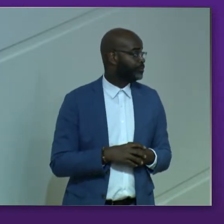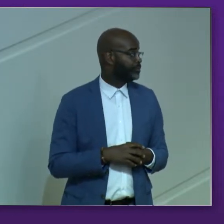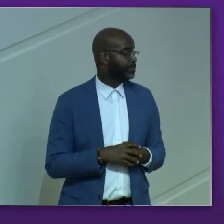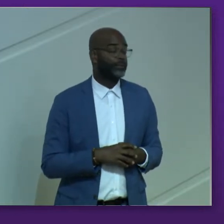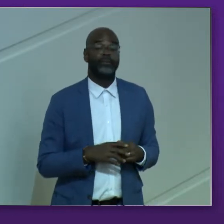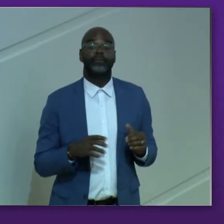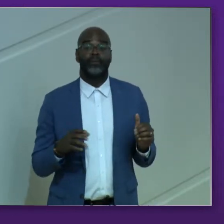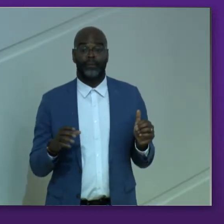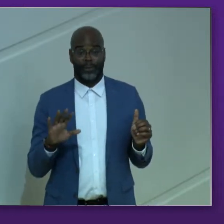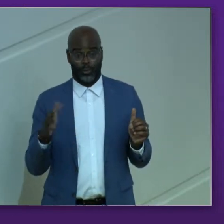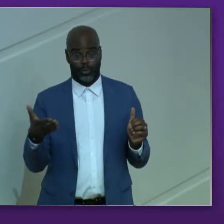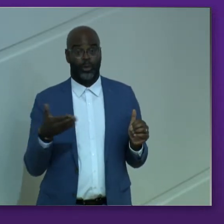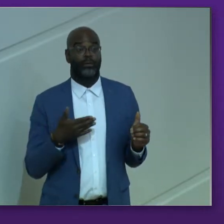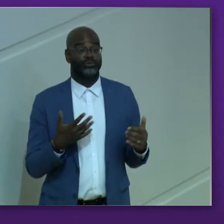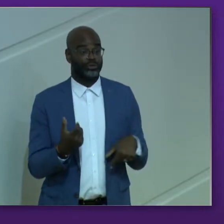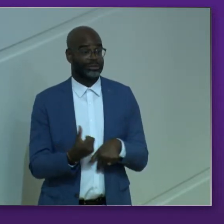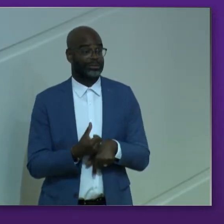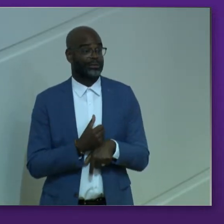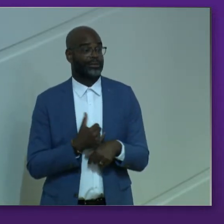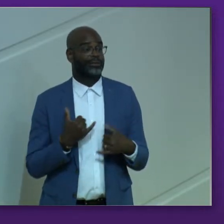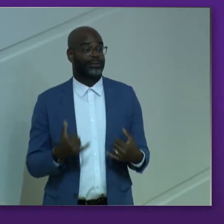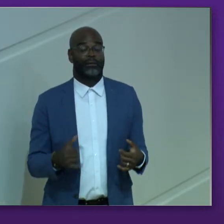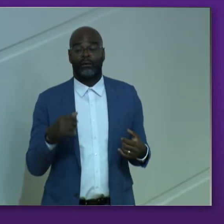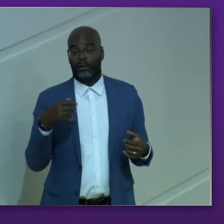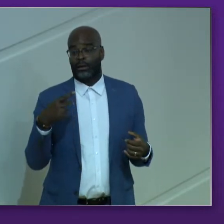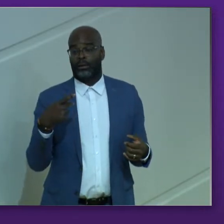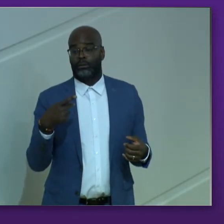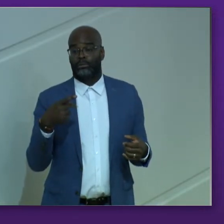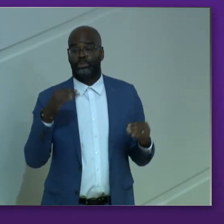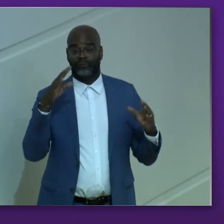STAFF MEMBER OF THE YEAR CONGRATULATIONS DR. MILLER.